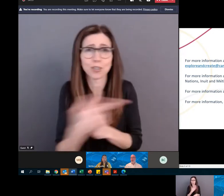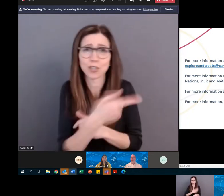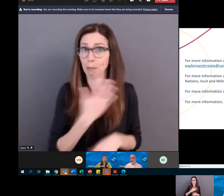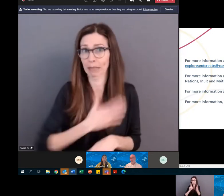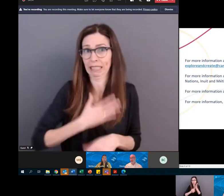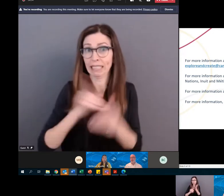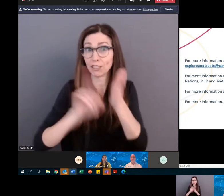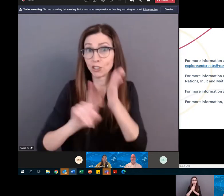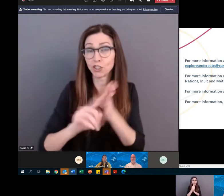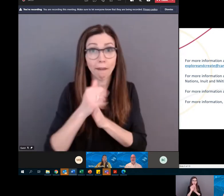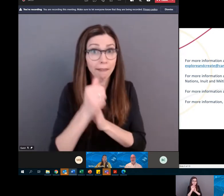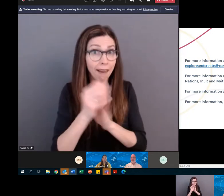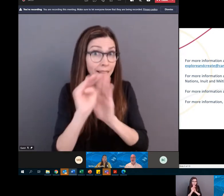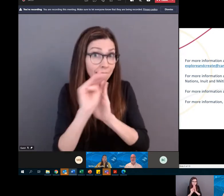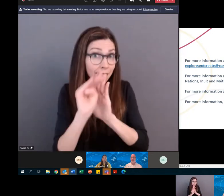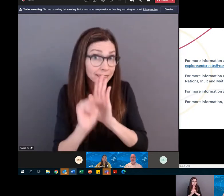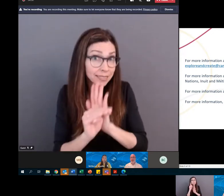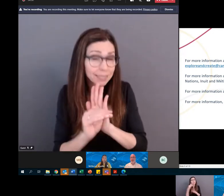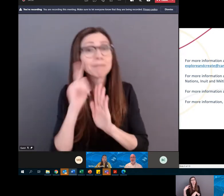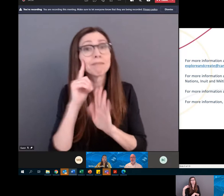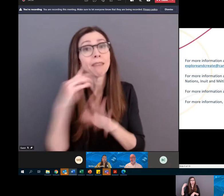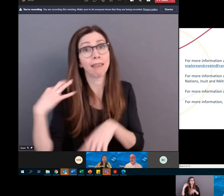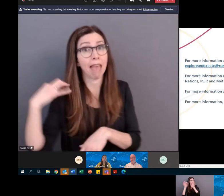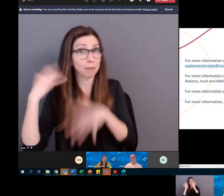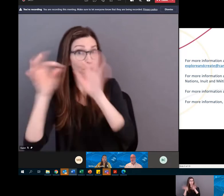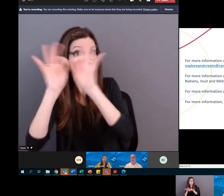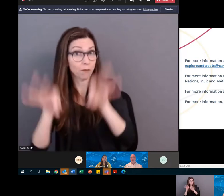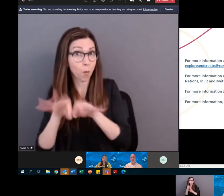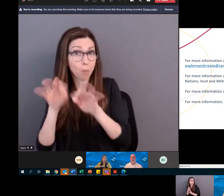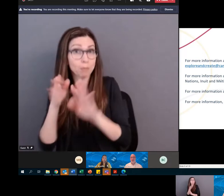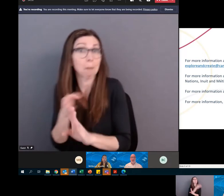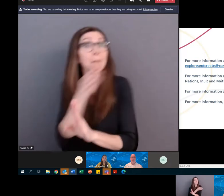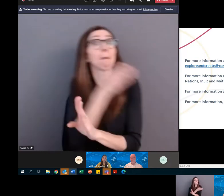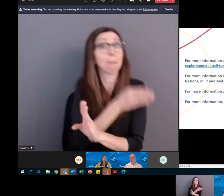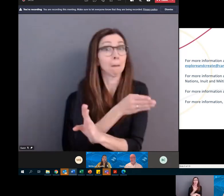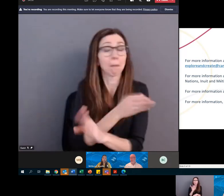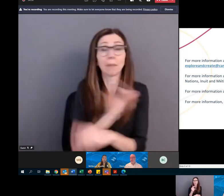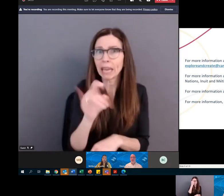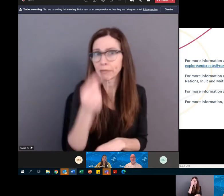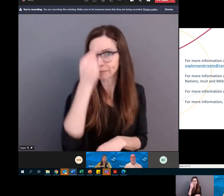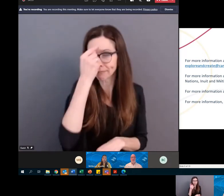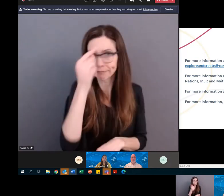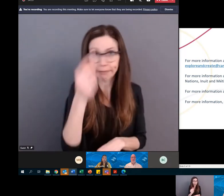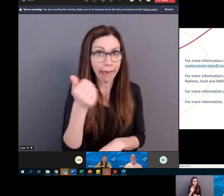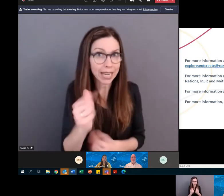and application forms ahead of time, and if you do have questions,